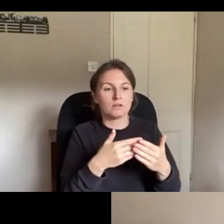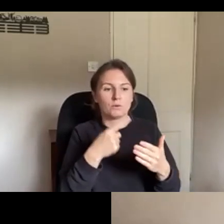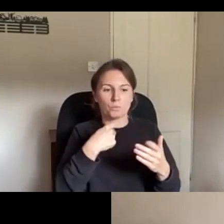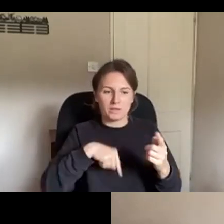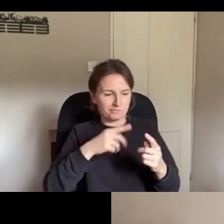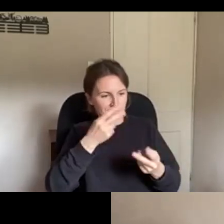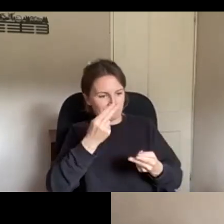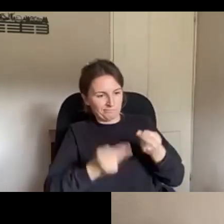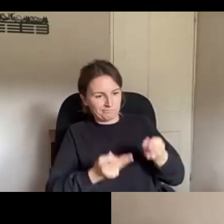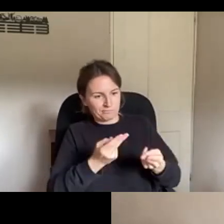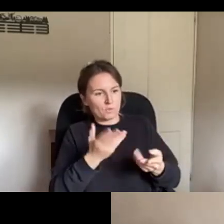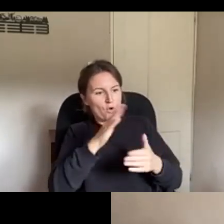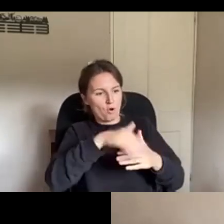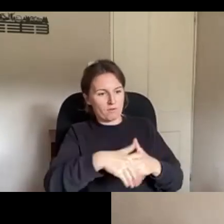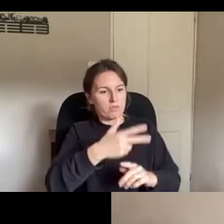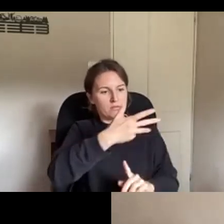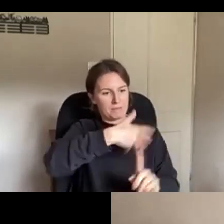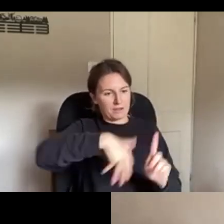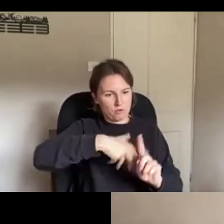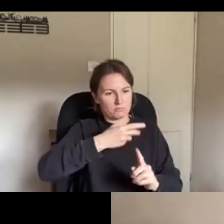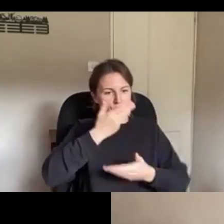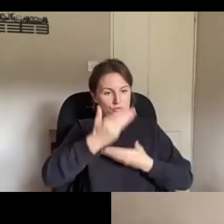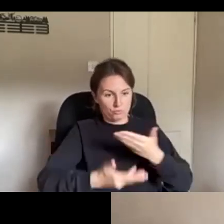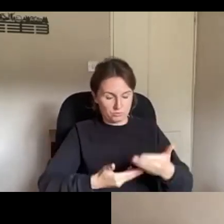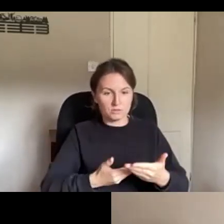I think going to the archive pages and looking at the winners,